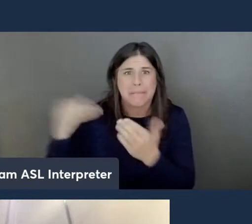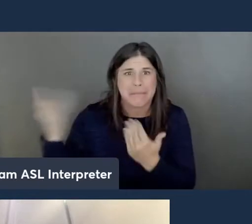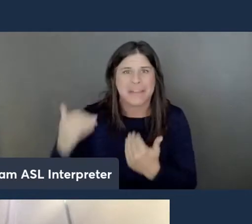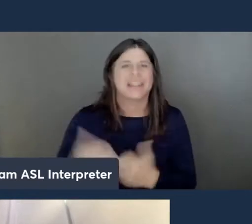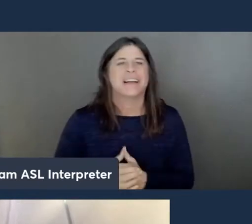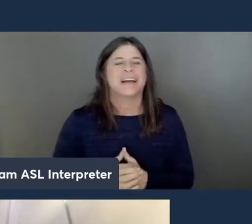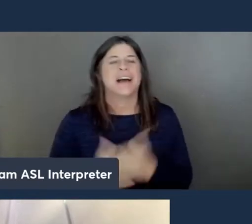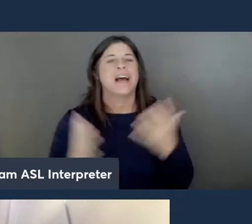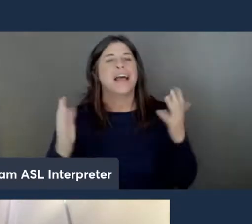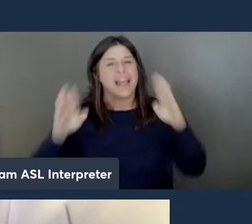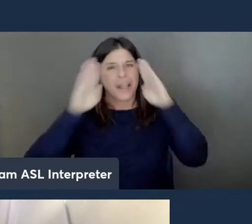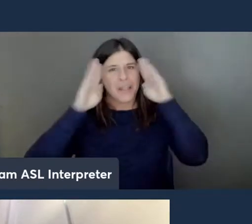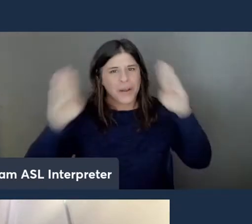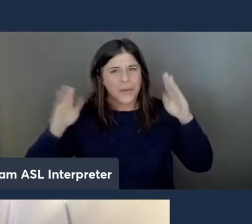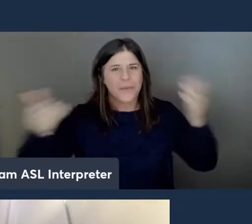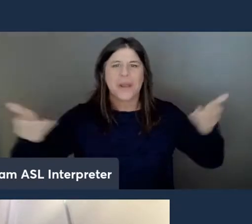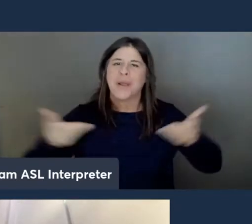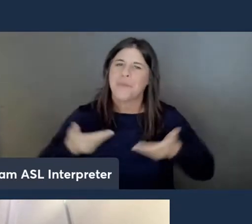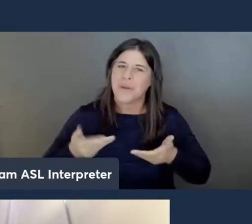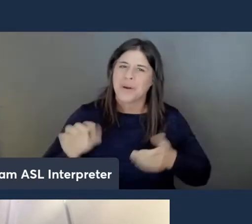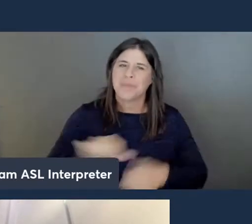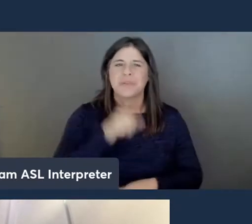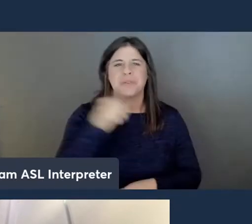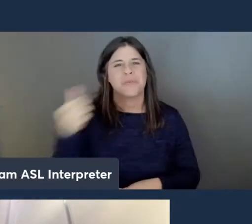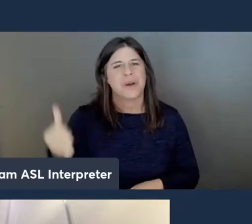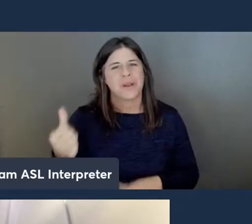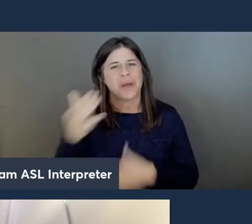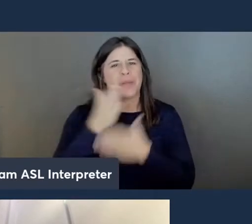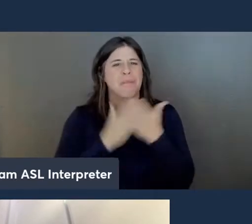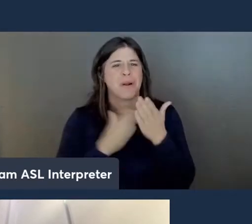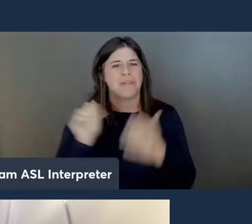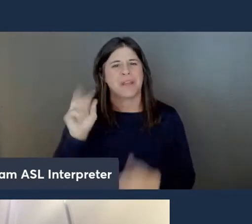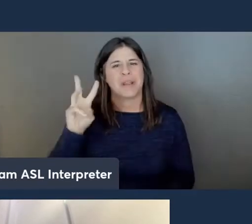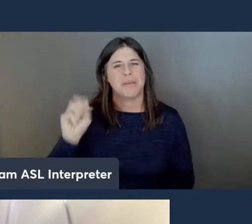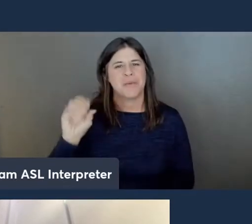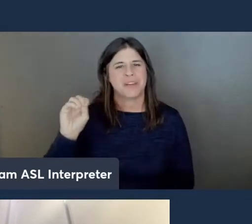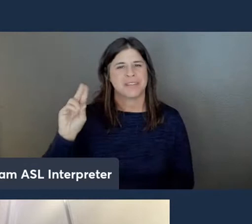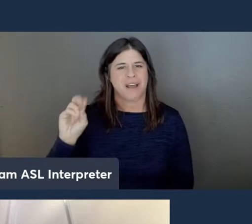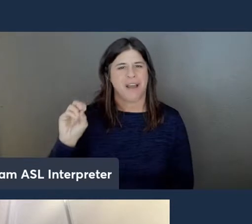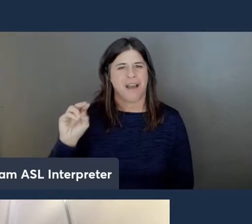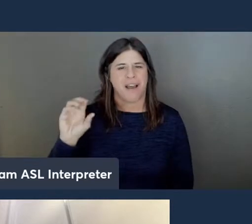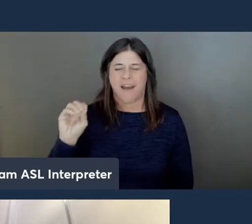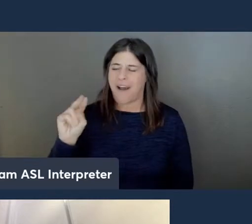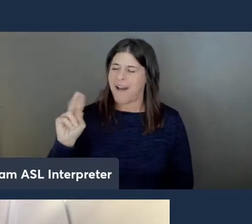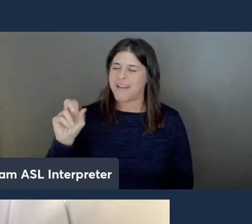Hello, and welcome to another part of AWS On Air. By the way, this is a show where we talk about the latest